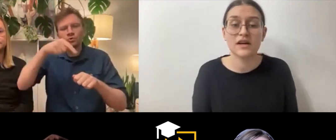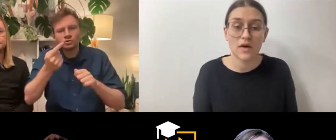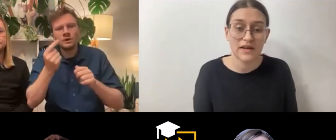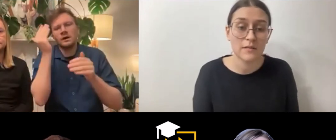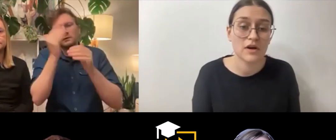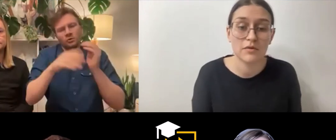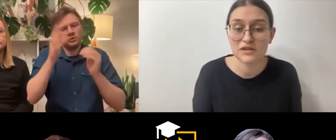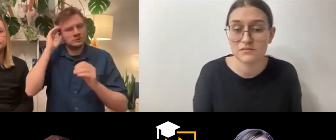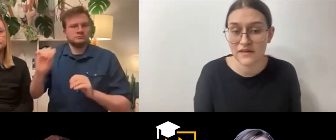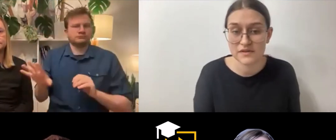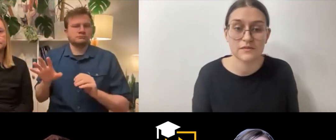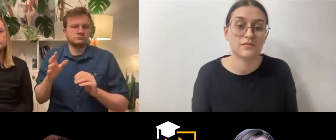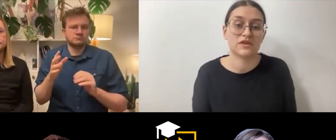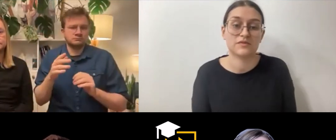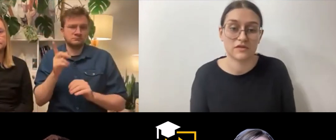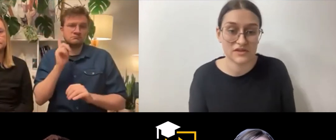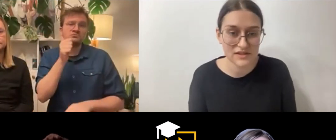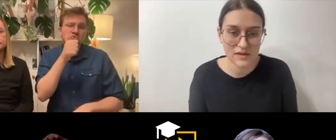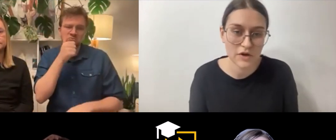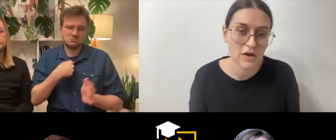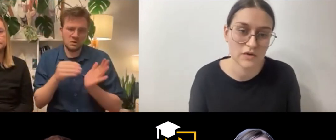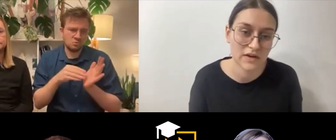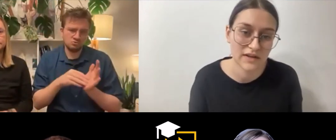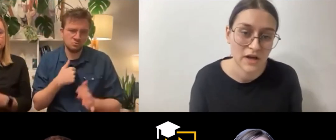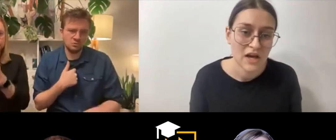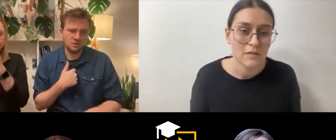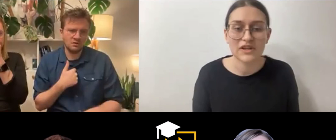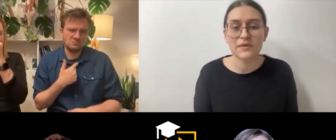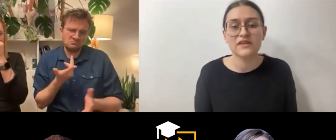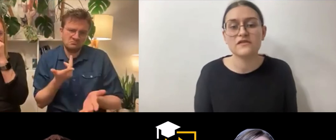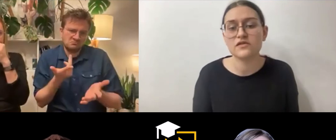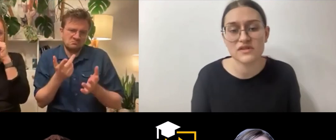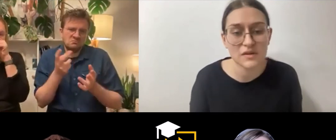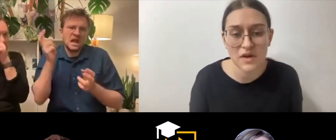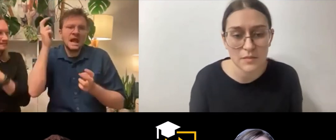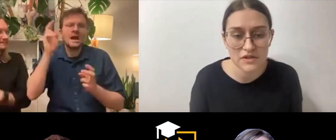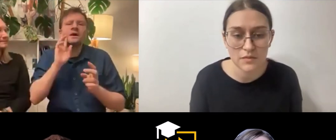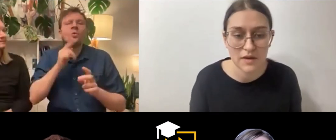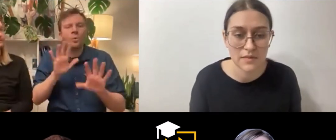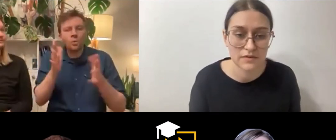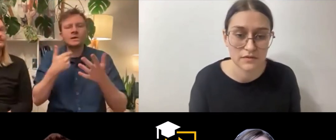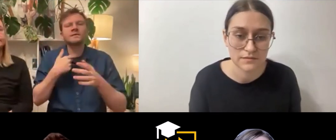I talk to someone, then remove it. I don't need the implant in my everyday life.